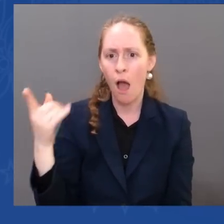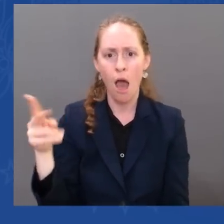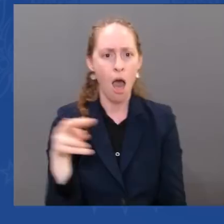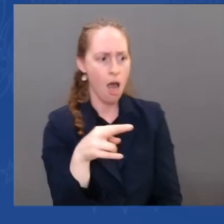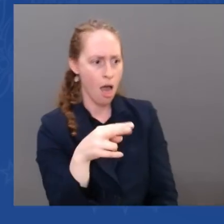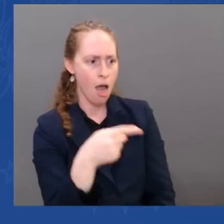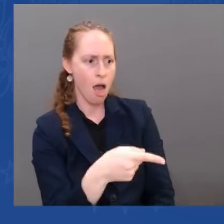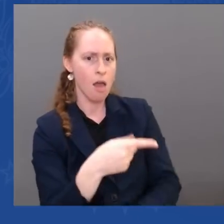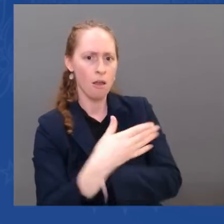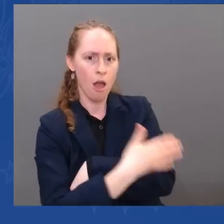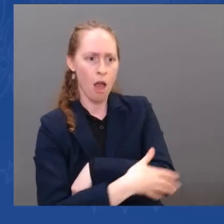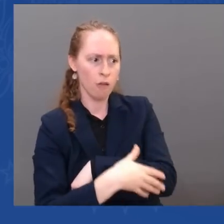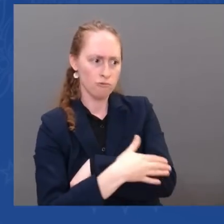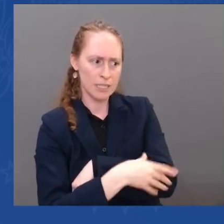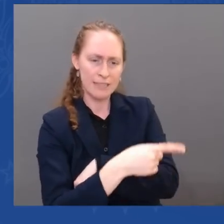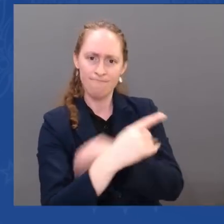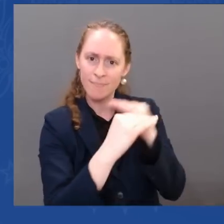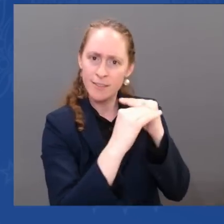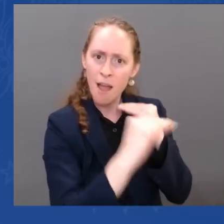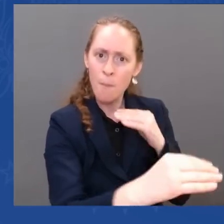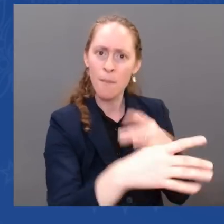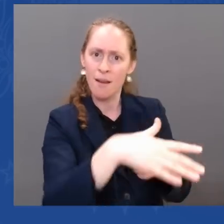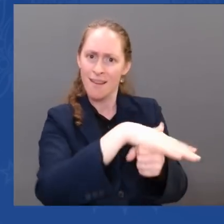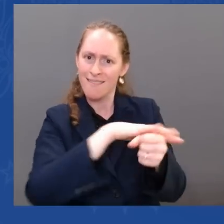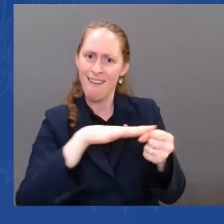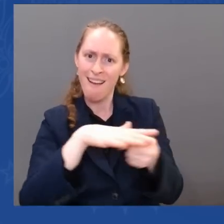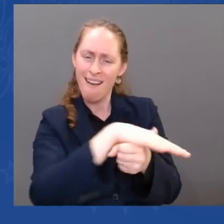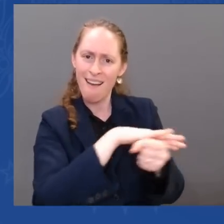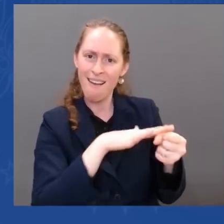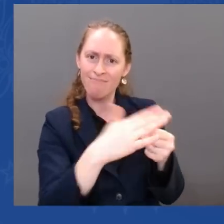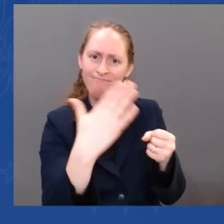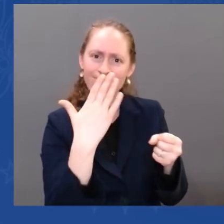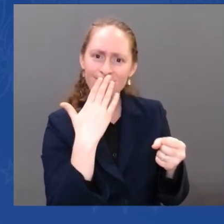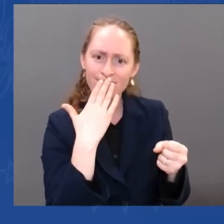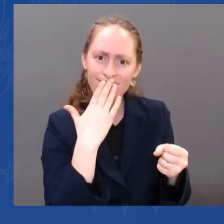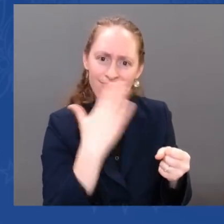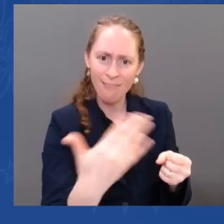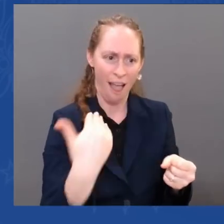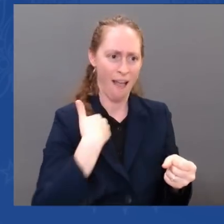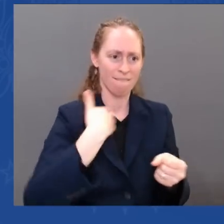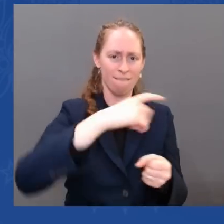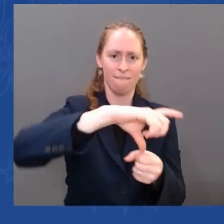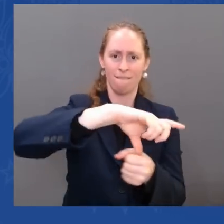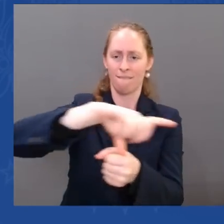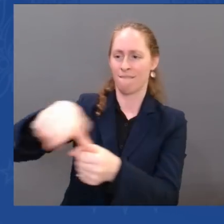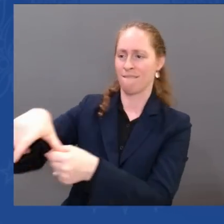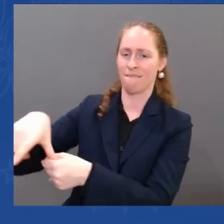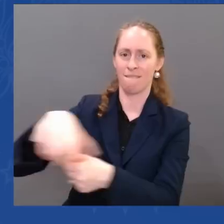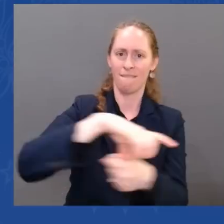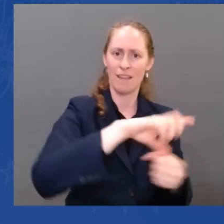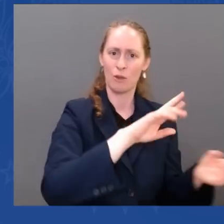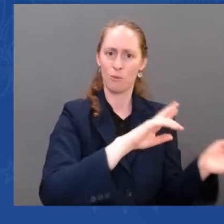that is both a member of NATO and the European Union, a country with a stable government that is welcoming foreign investors.